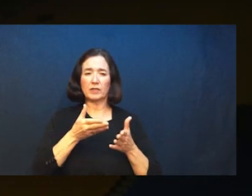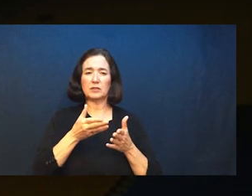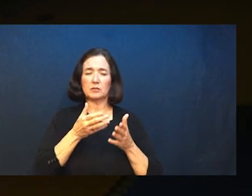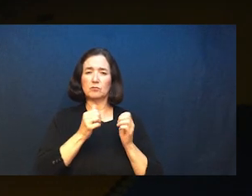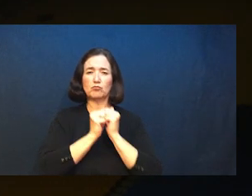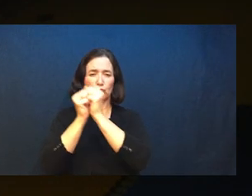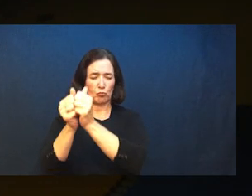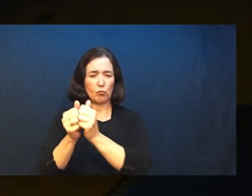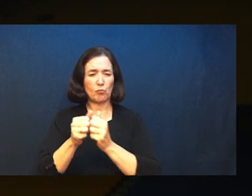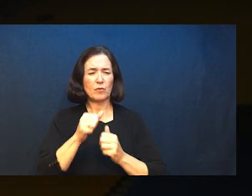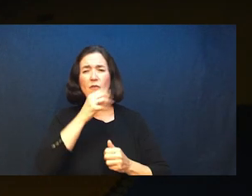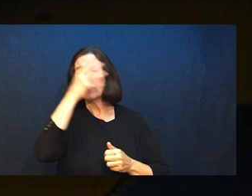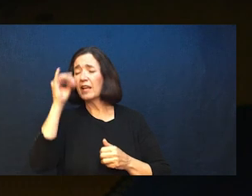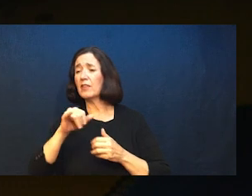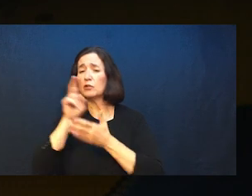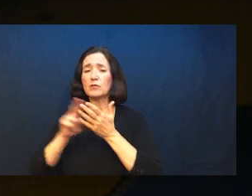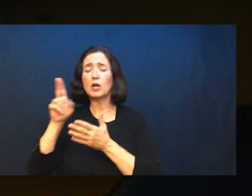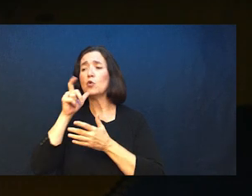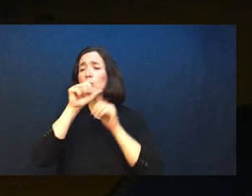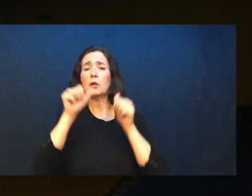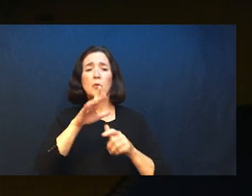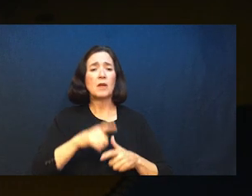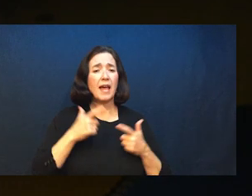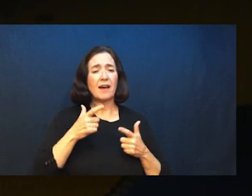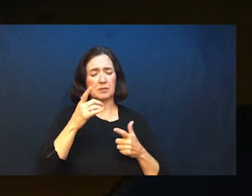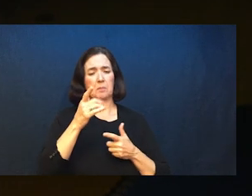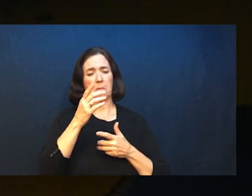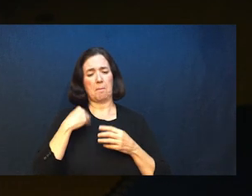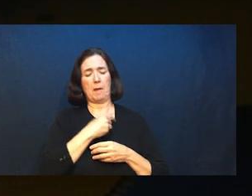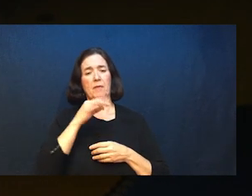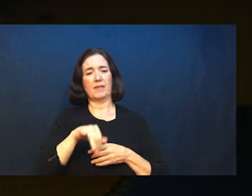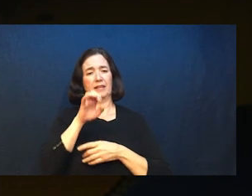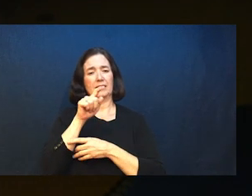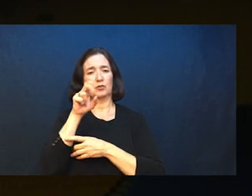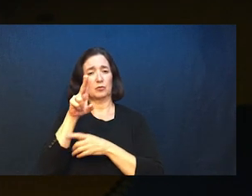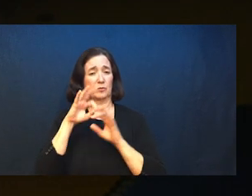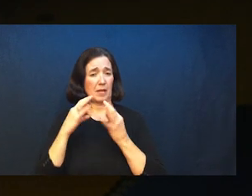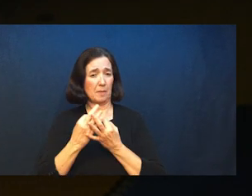Do not forget this university and those who've shaped your life as a member of the ETSU family.